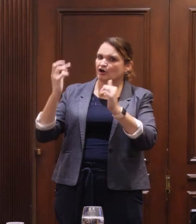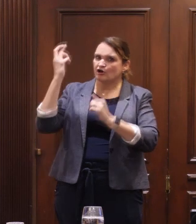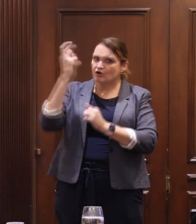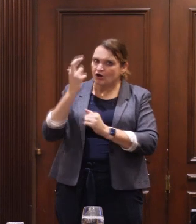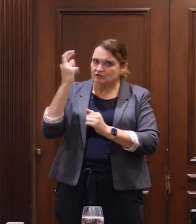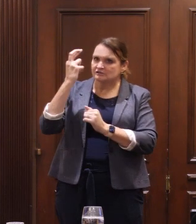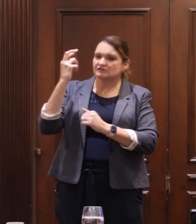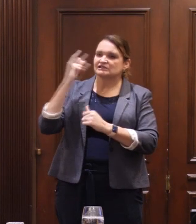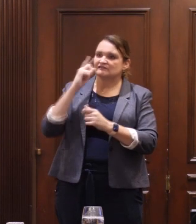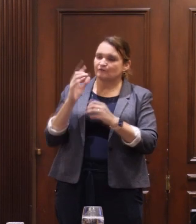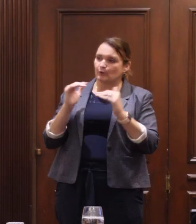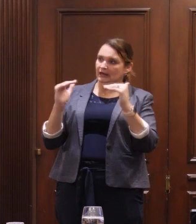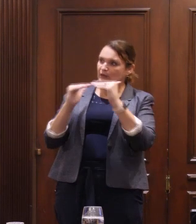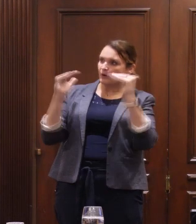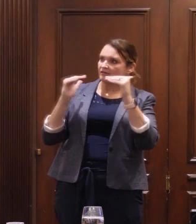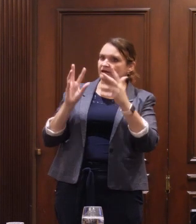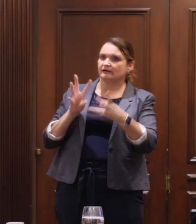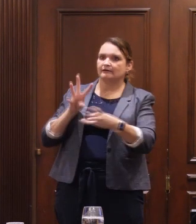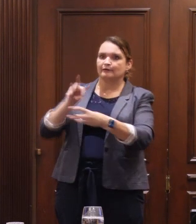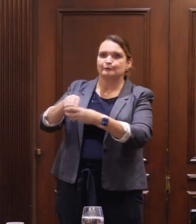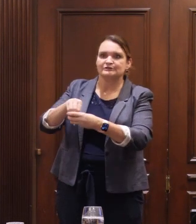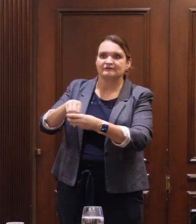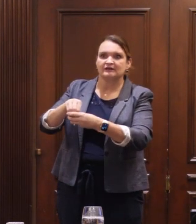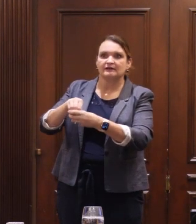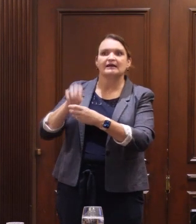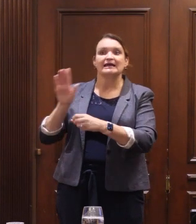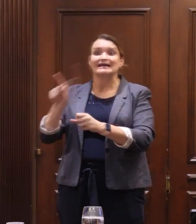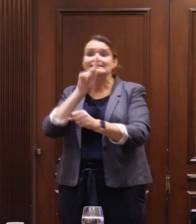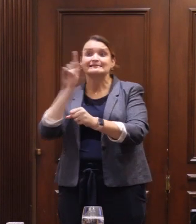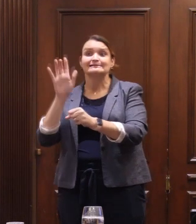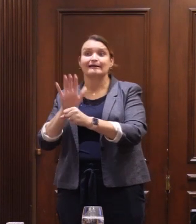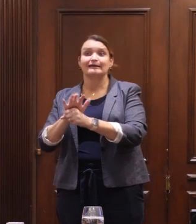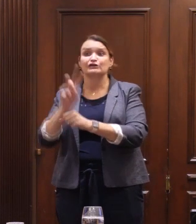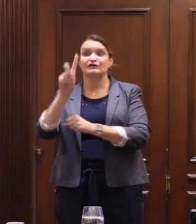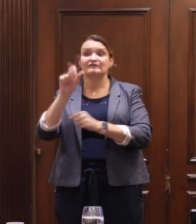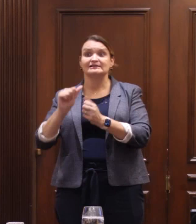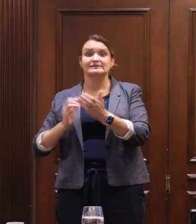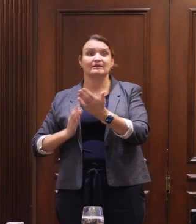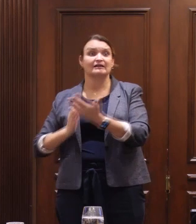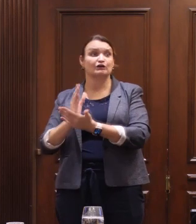inclusivity his dedication to the disability rights movement was not merely professional